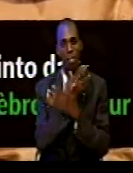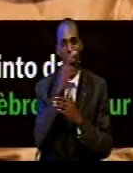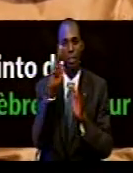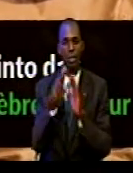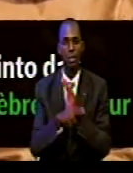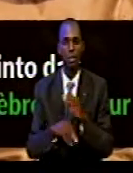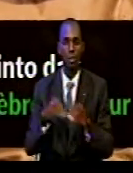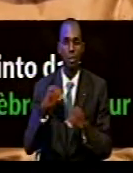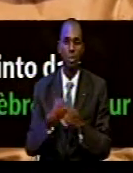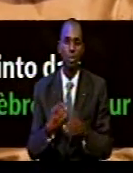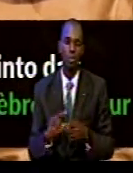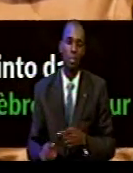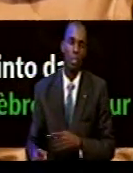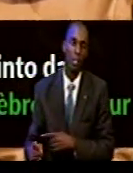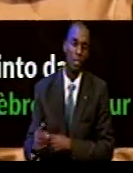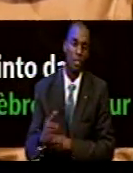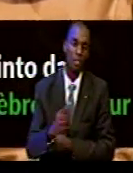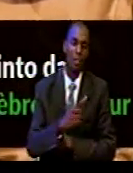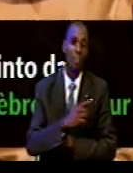our savior don't